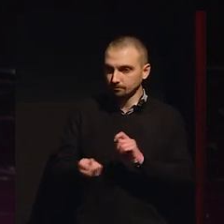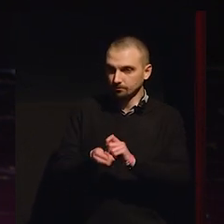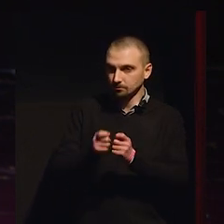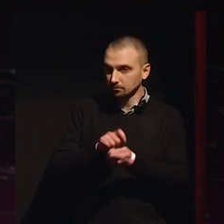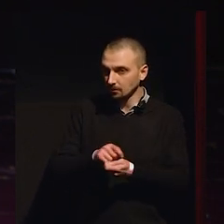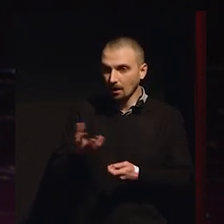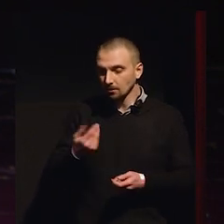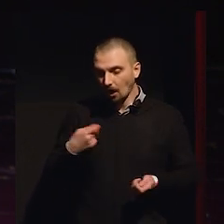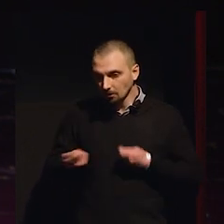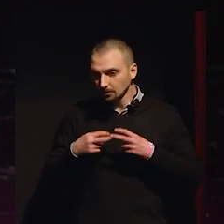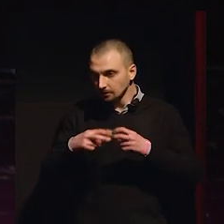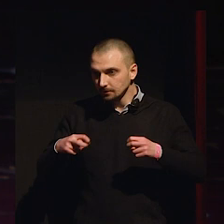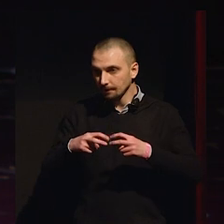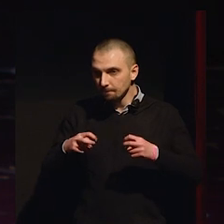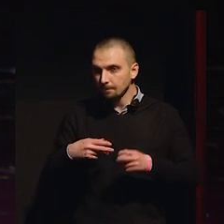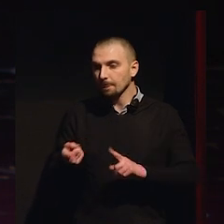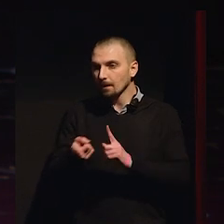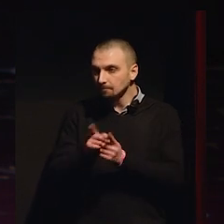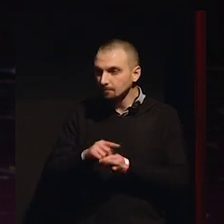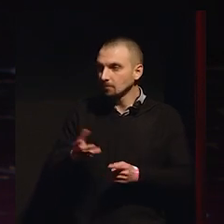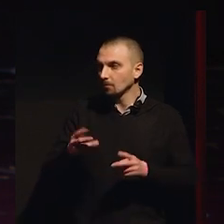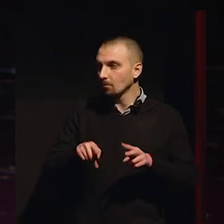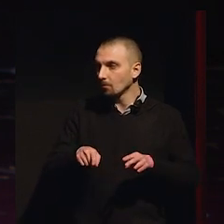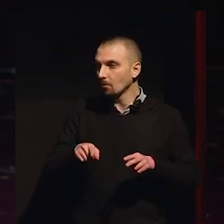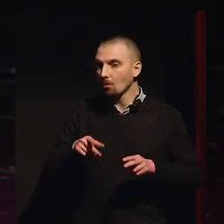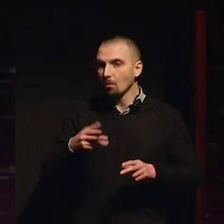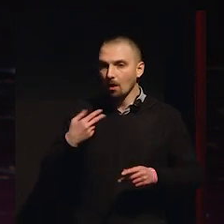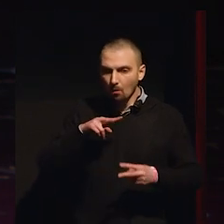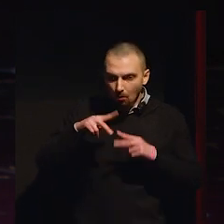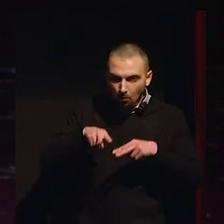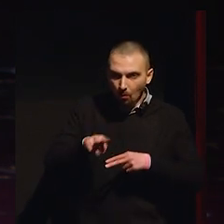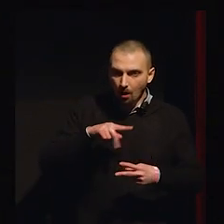measles, or even meningitis to show our assistants. But,